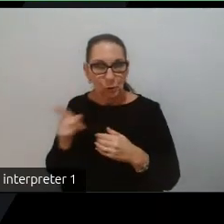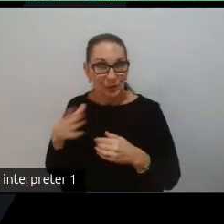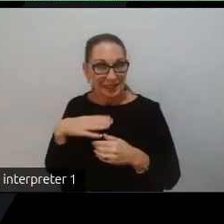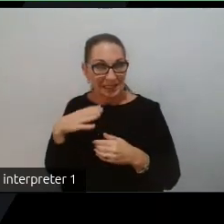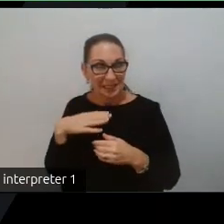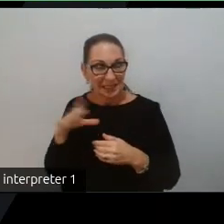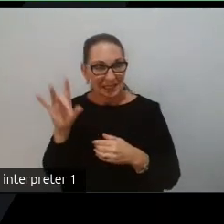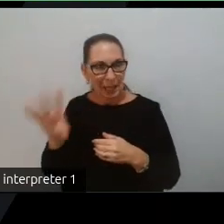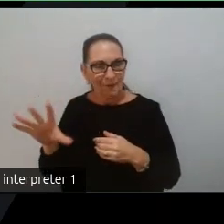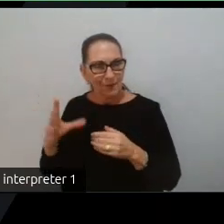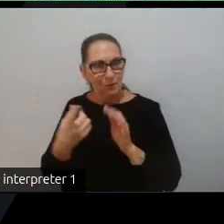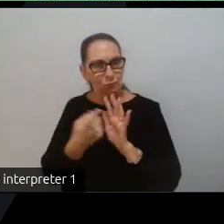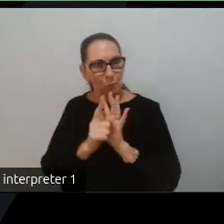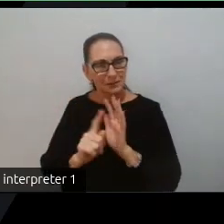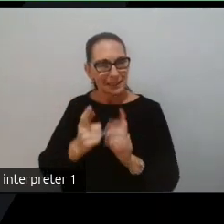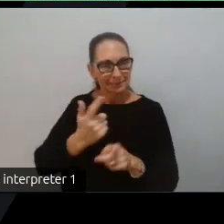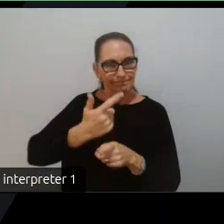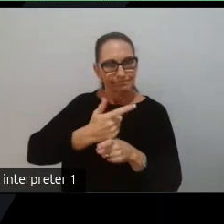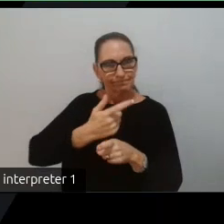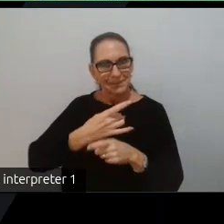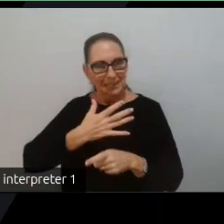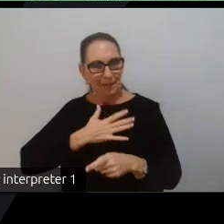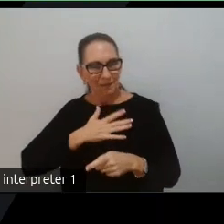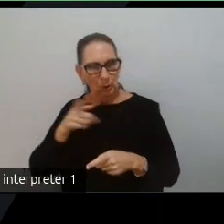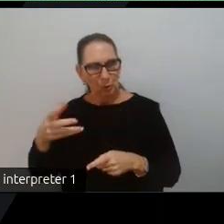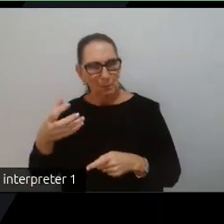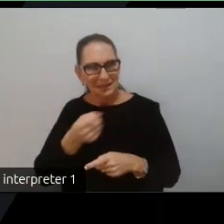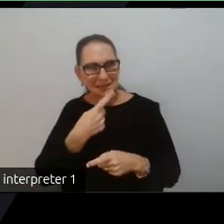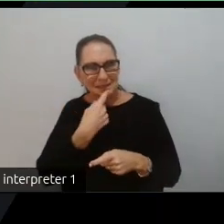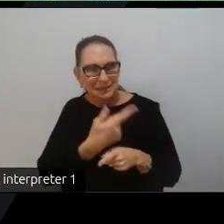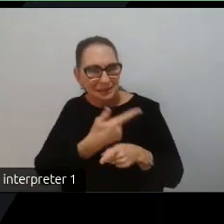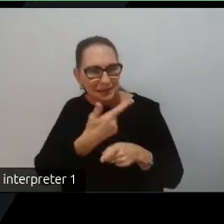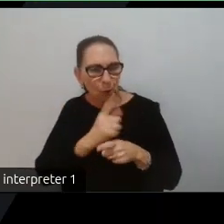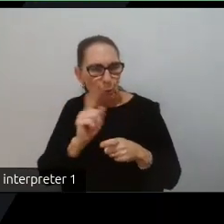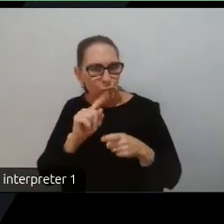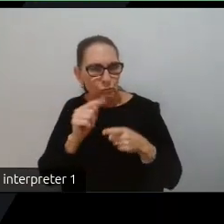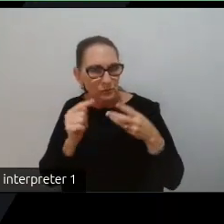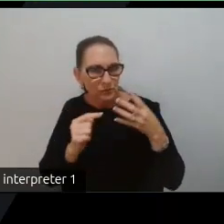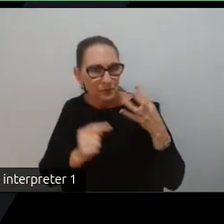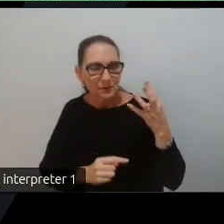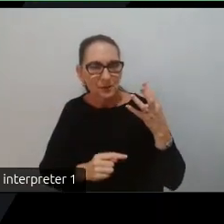what they might need to say, what might happen with the other party in court,